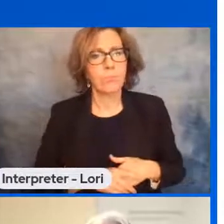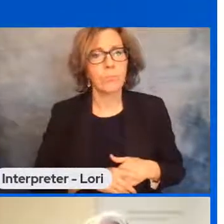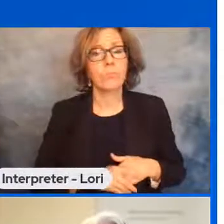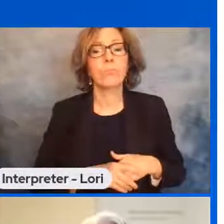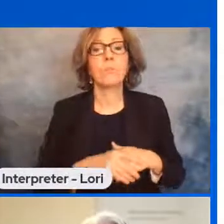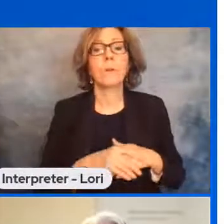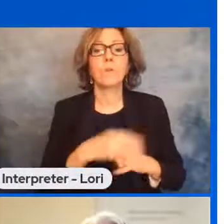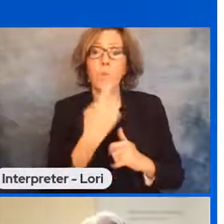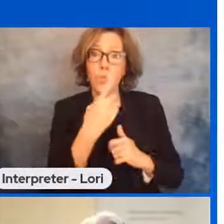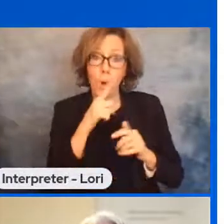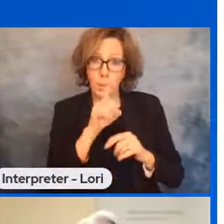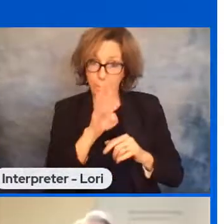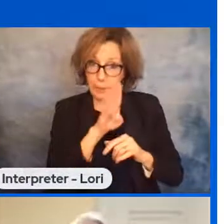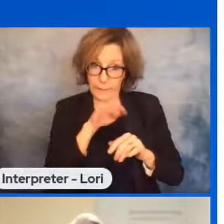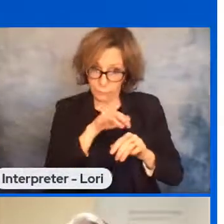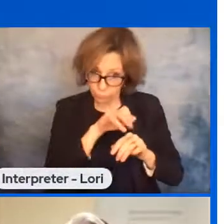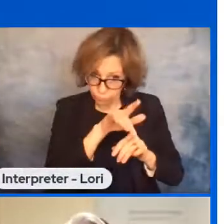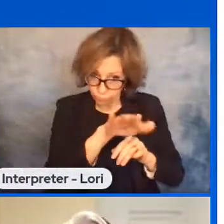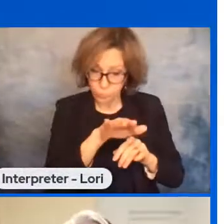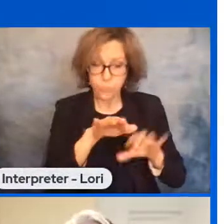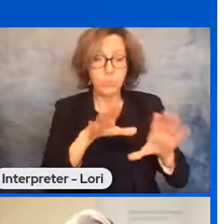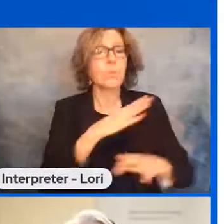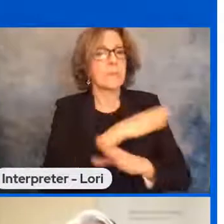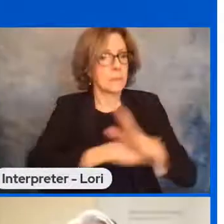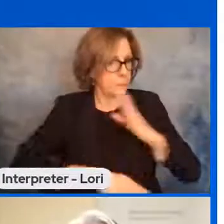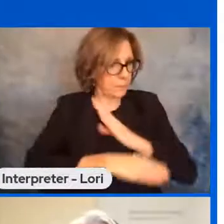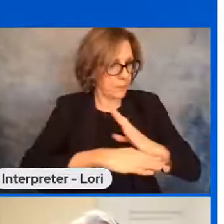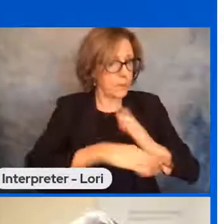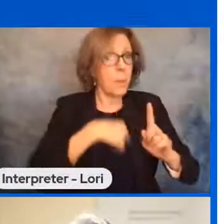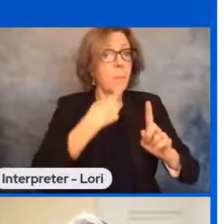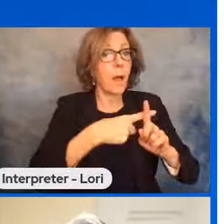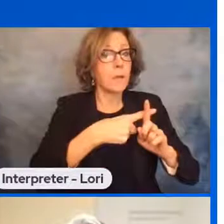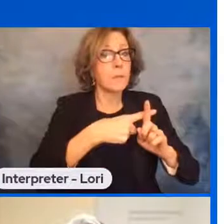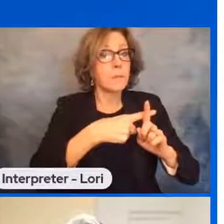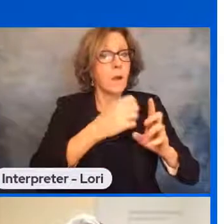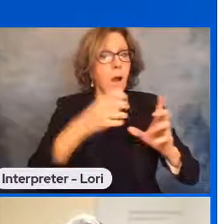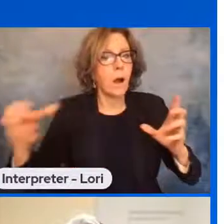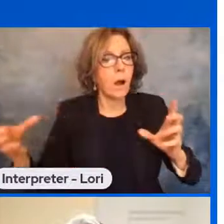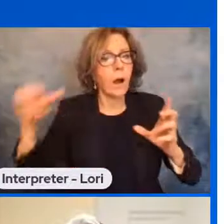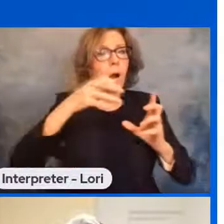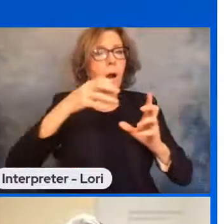those people who are not identified with a disability, these are people who have a disability